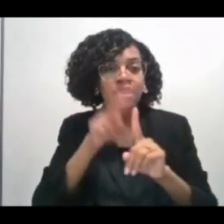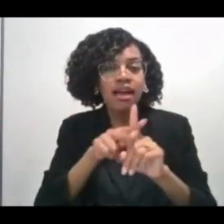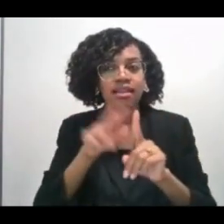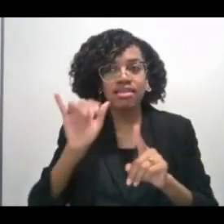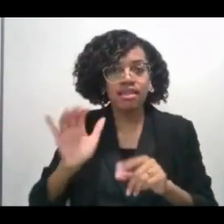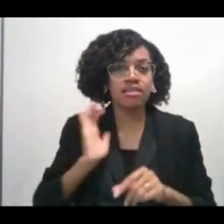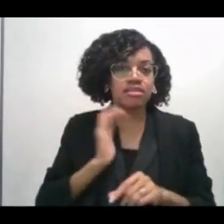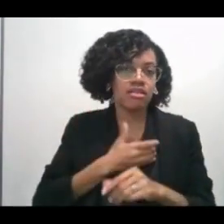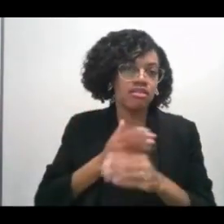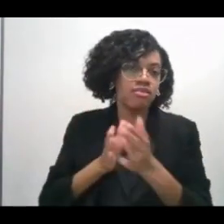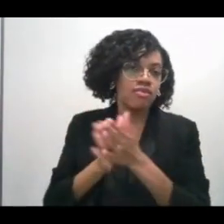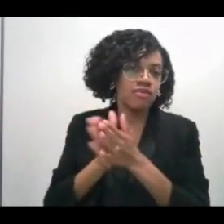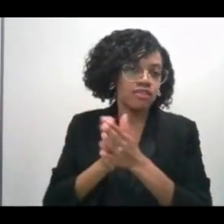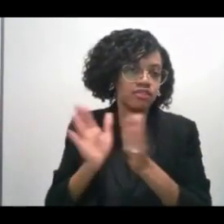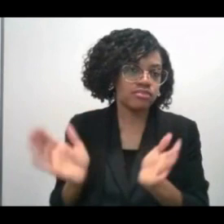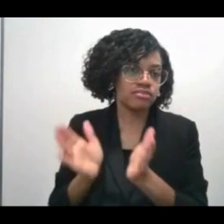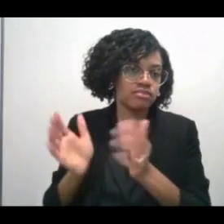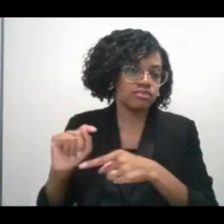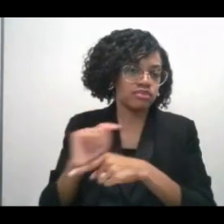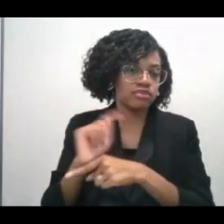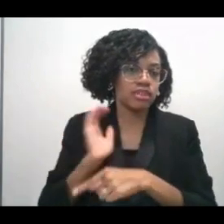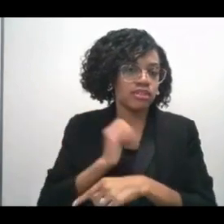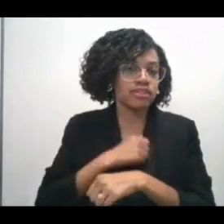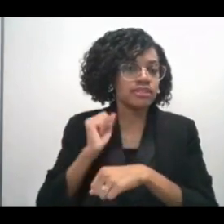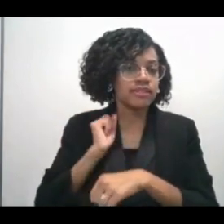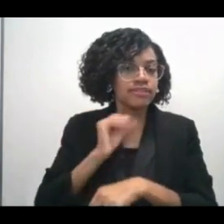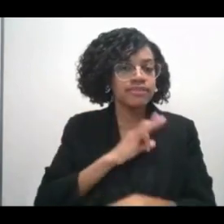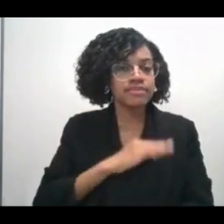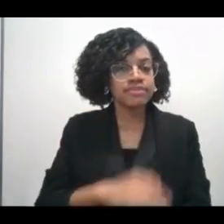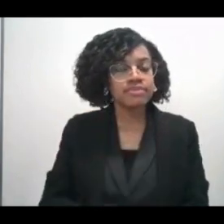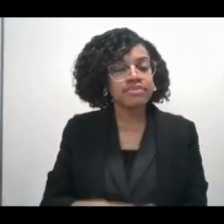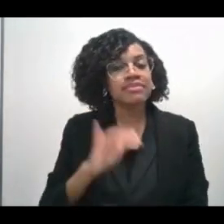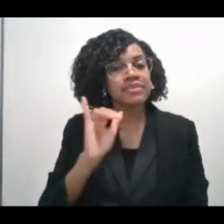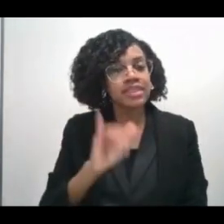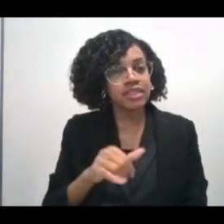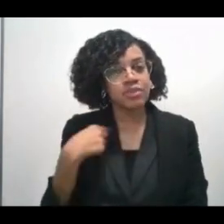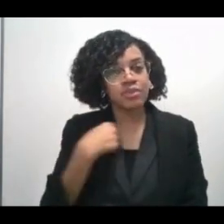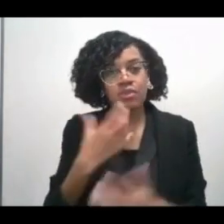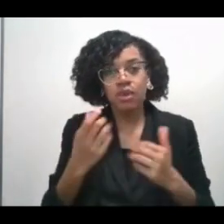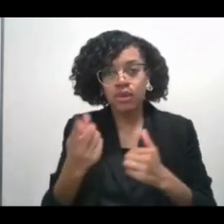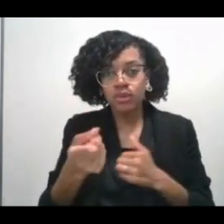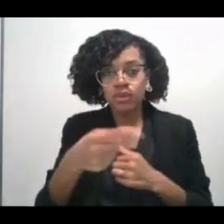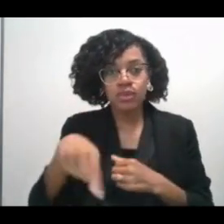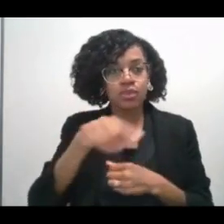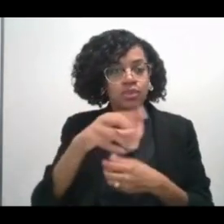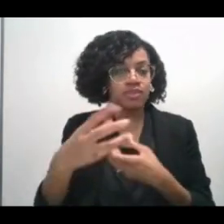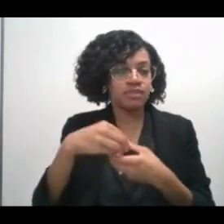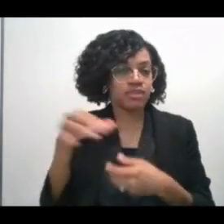NOFO. Awesome also, evaluate evaluate the potential impacts